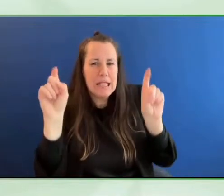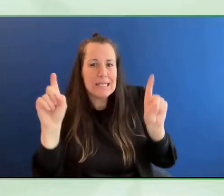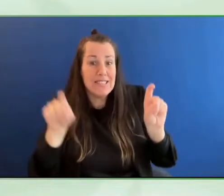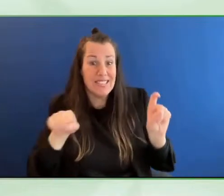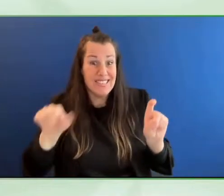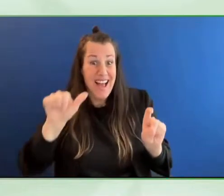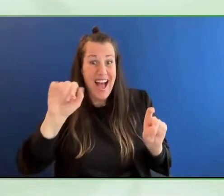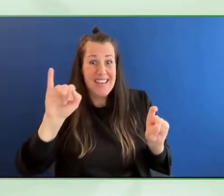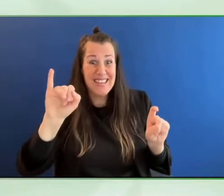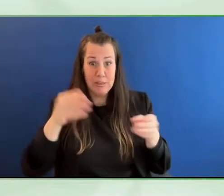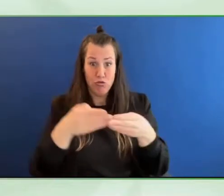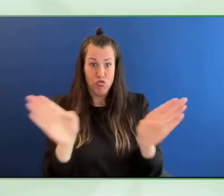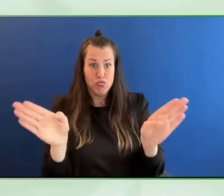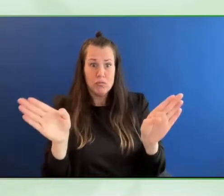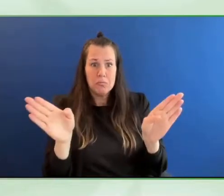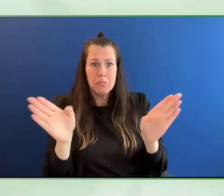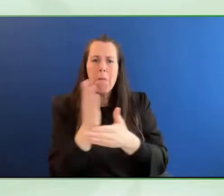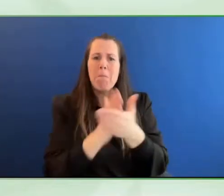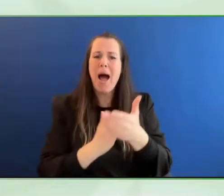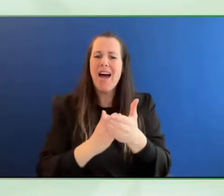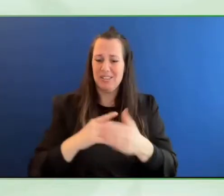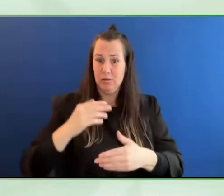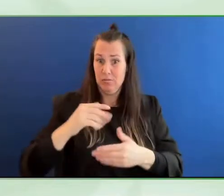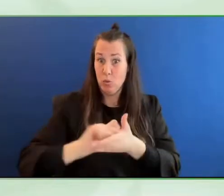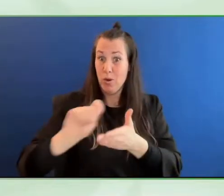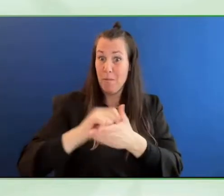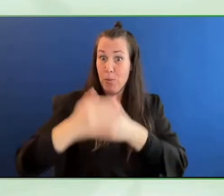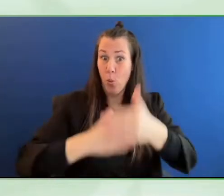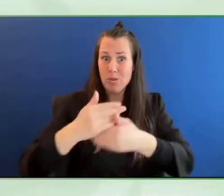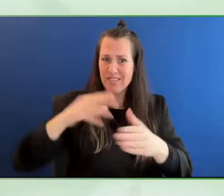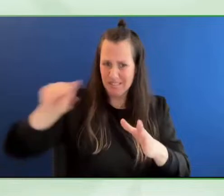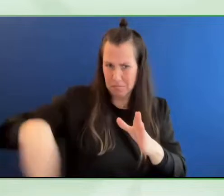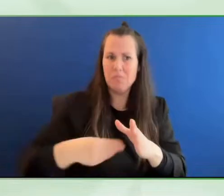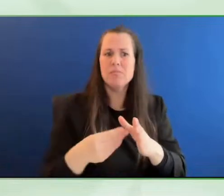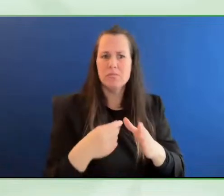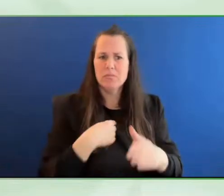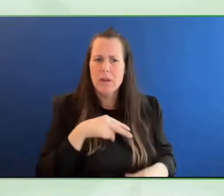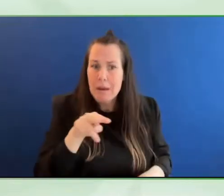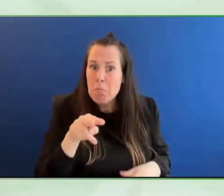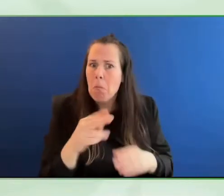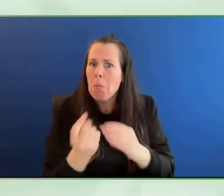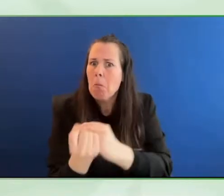But they are focusing on the more human aspects. Those are immediately jumping out.